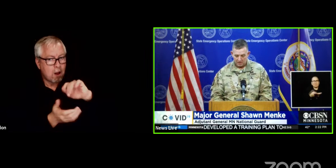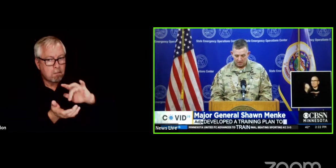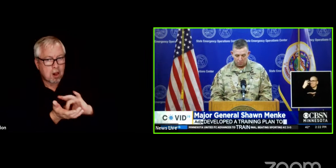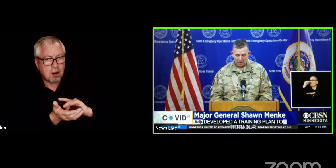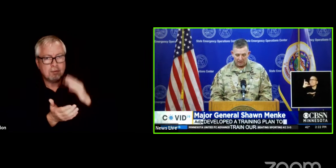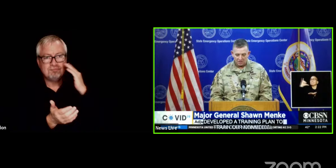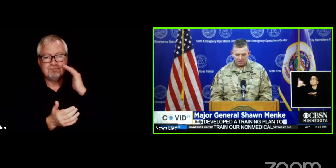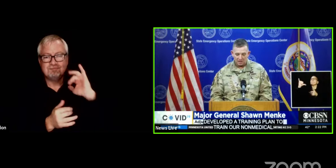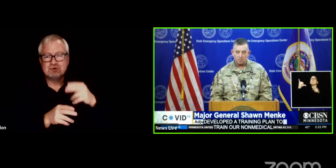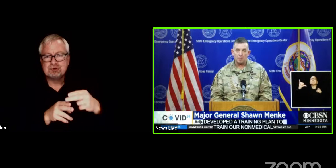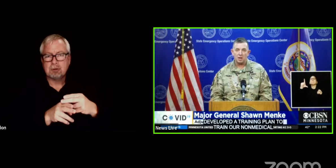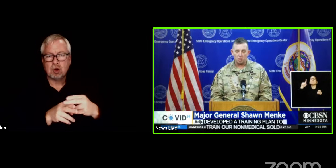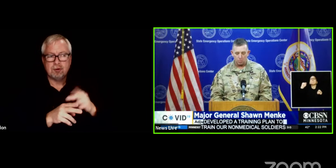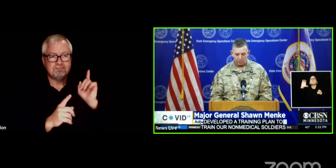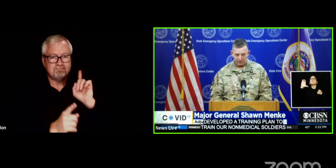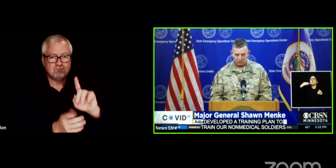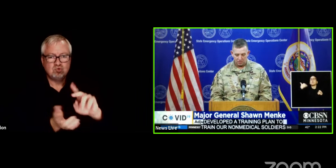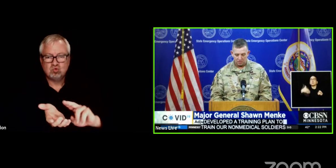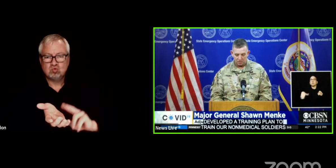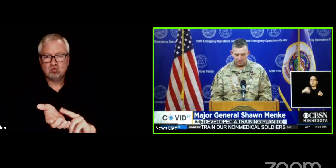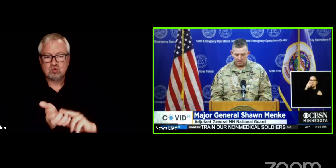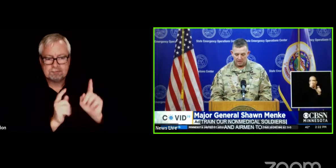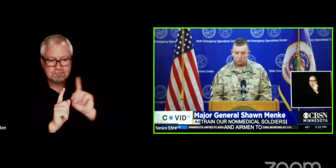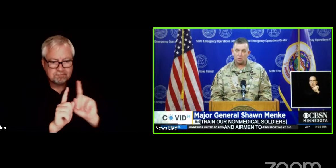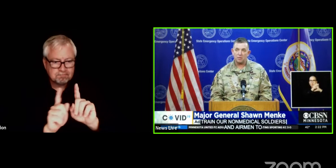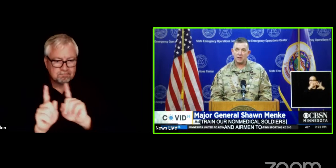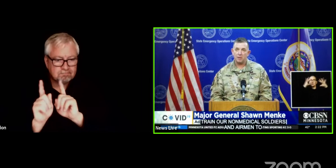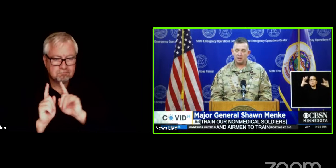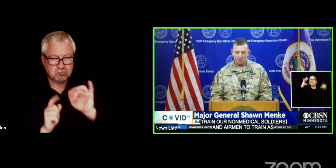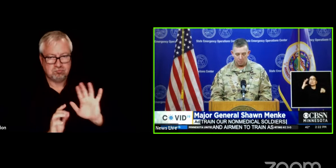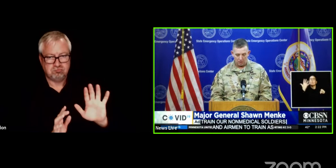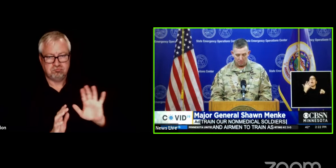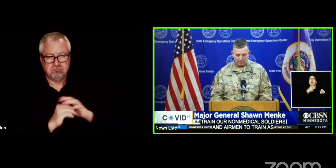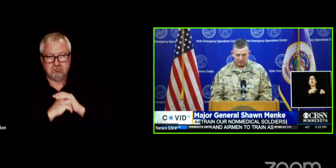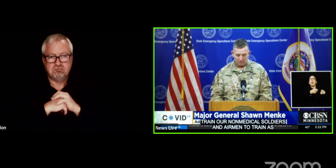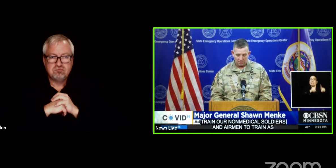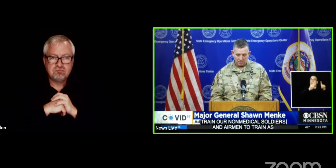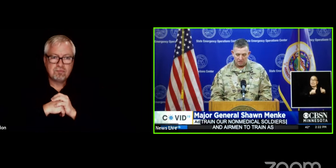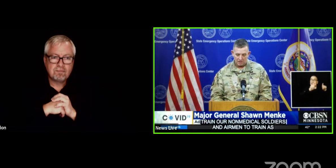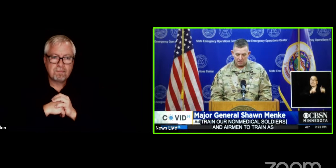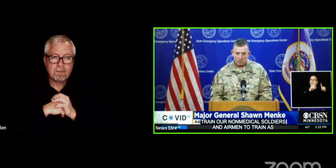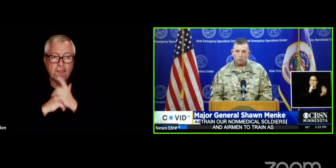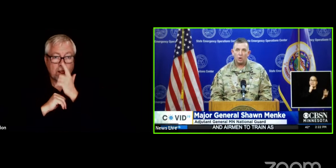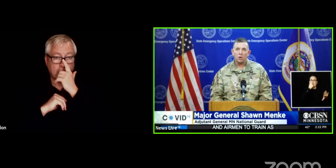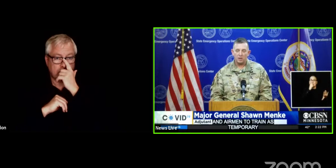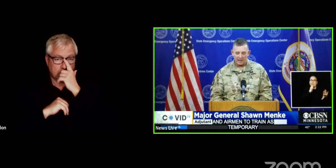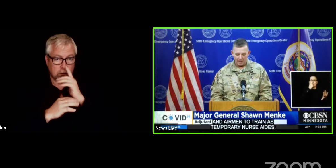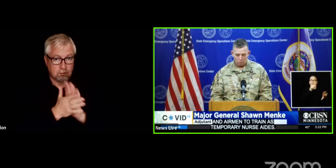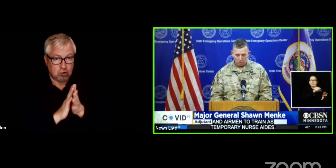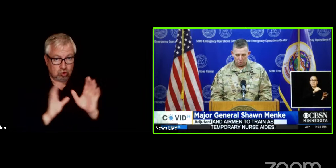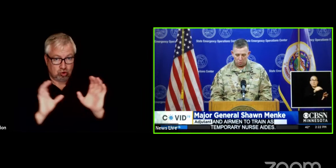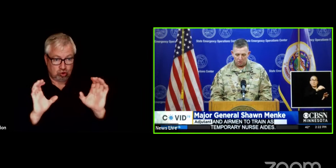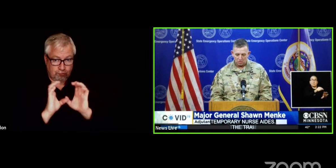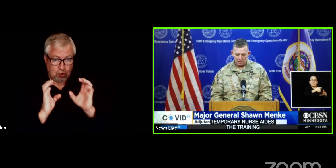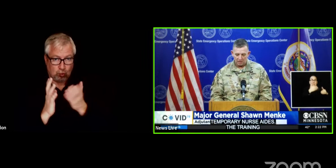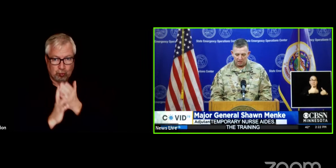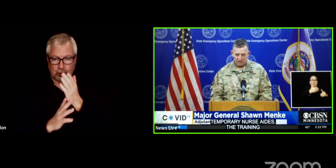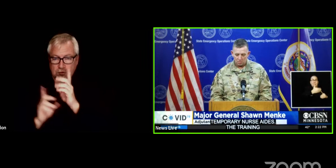THE TRAINING IS CONDUCTED BY MEDICAL PROFESSIONS AND CERTIFIED BY THE ACCIDENT OF HEALTH. WE CURRENTLY HAVE MORE THAN 270 GUARDSMEN